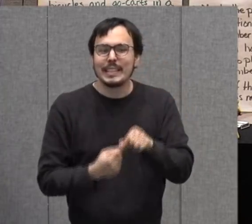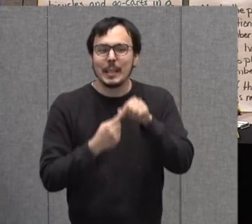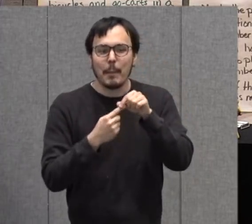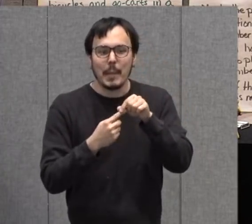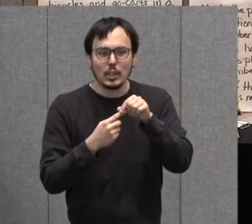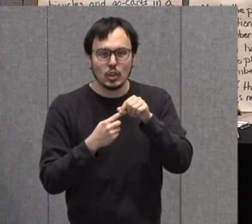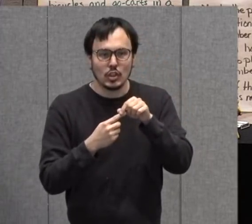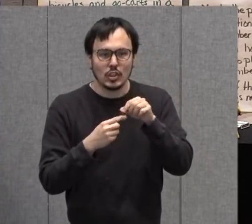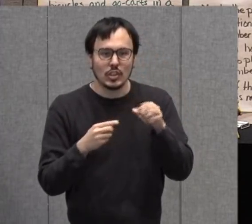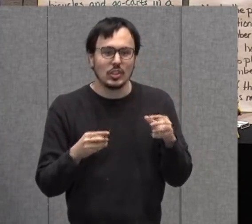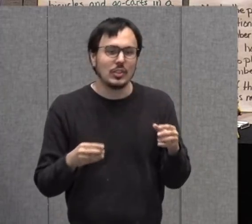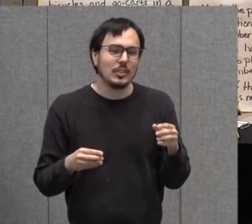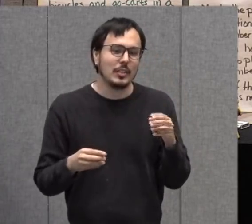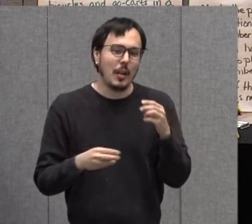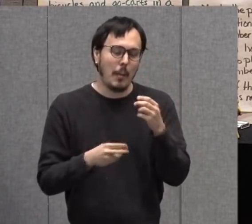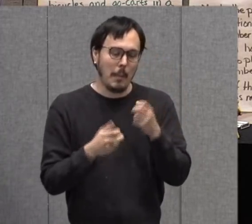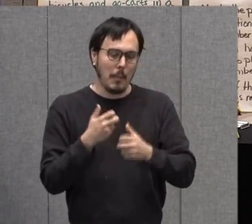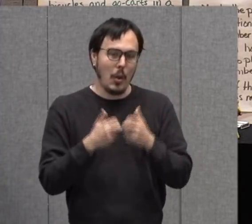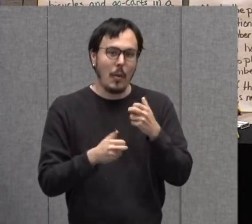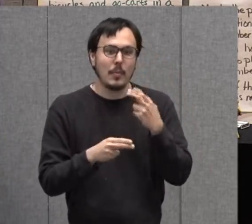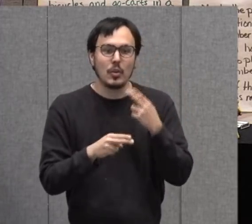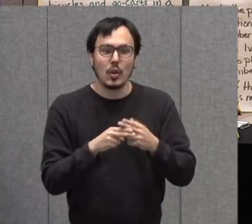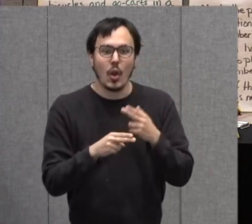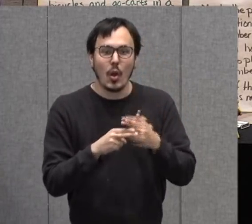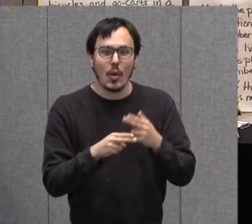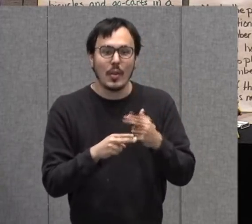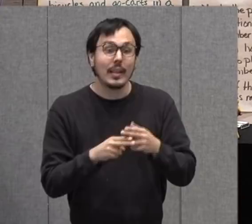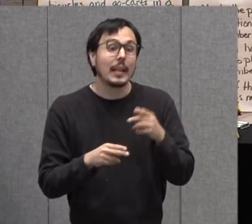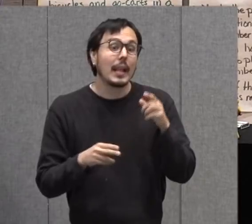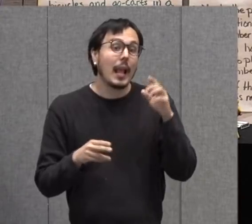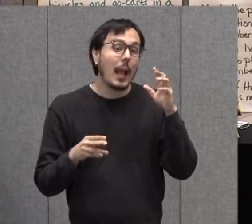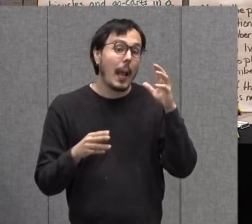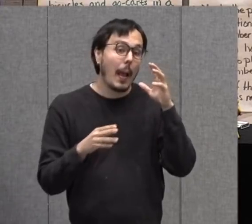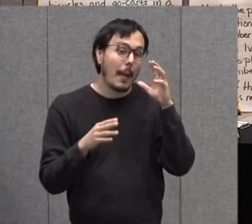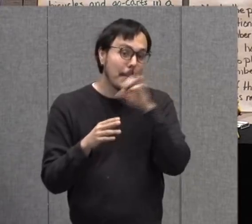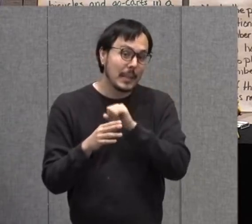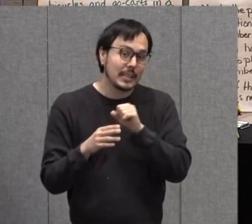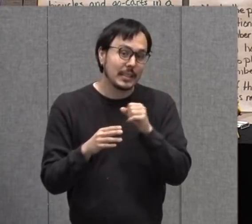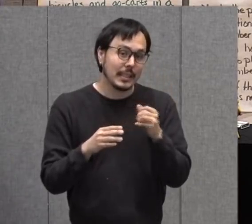called a missing addend problem today. What we're gonna do a little differently today